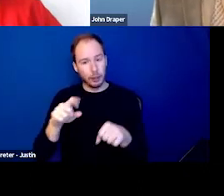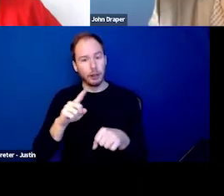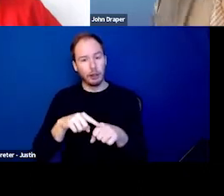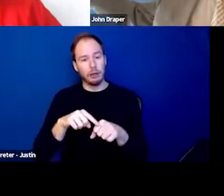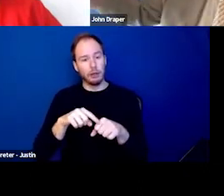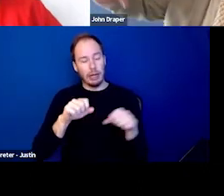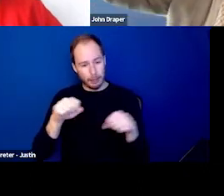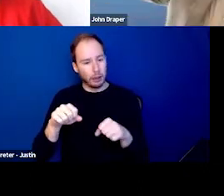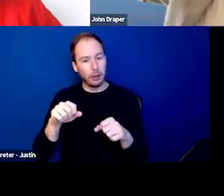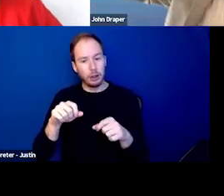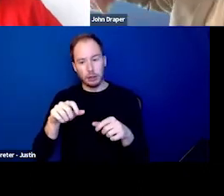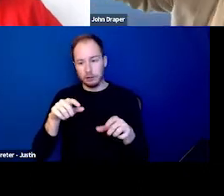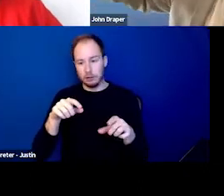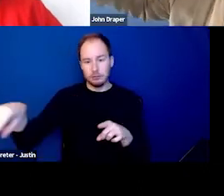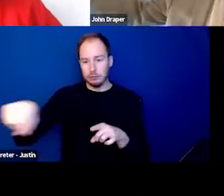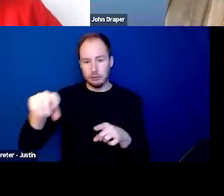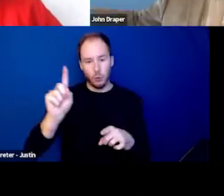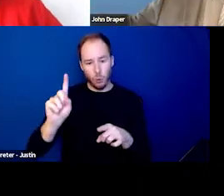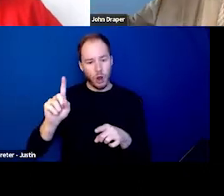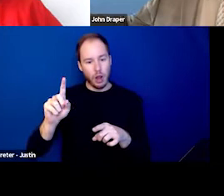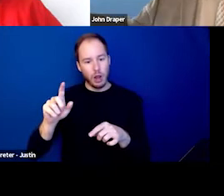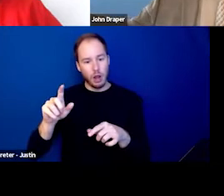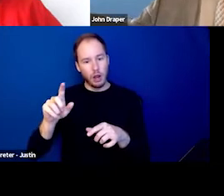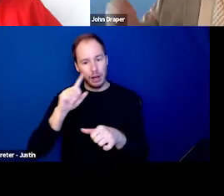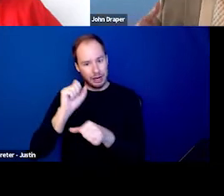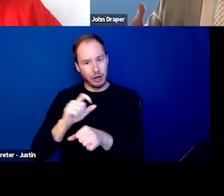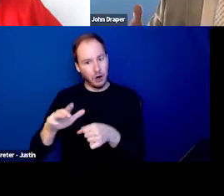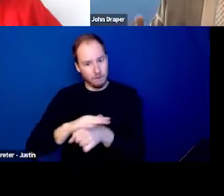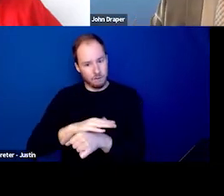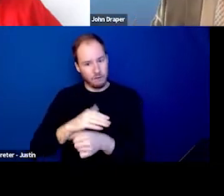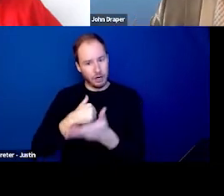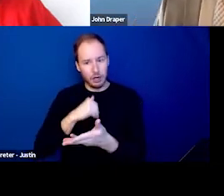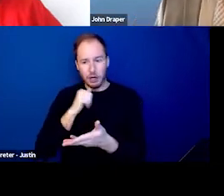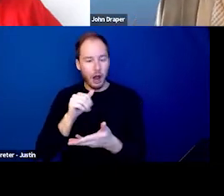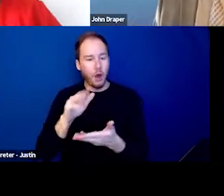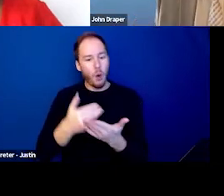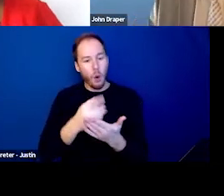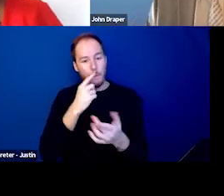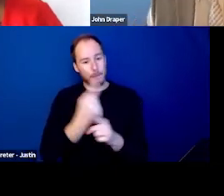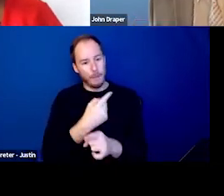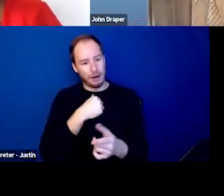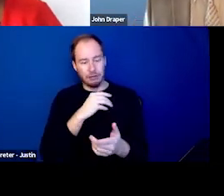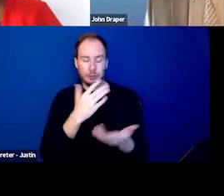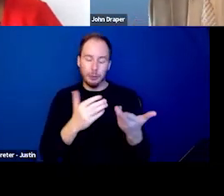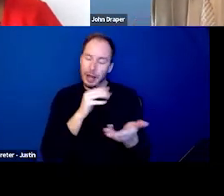they do exist in the areas that they cover. That doesn't mean that they exist in proper number, that there's enough mobile crisis teams